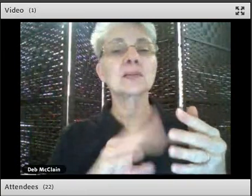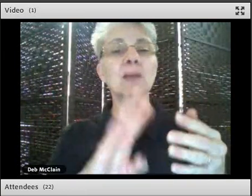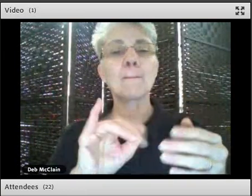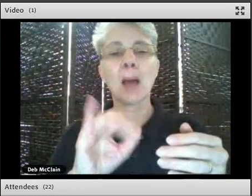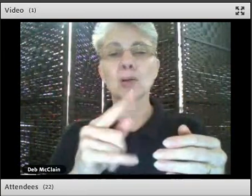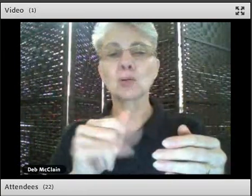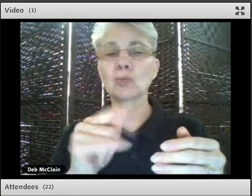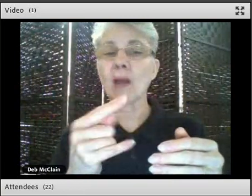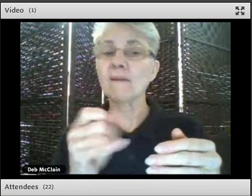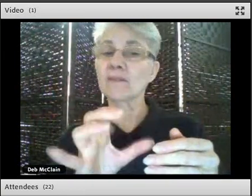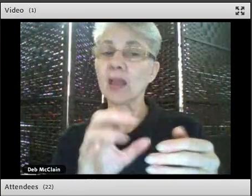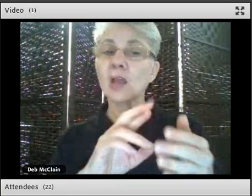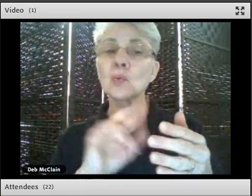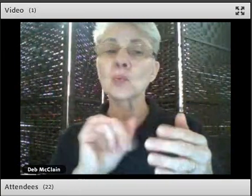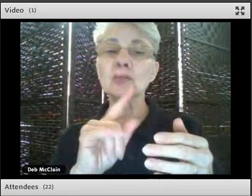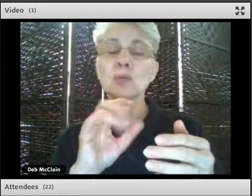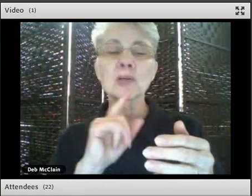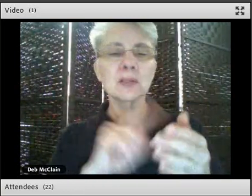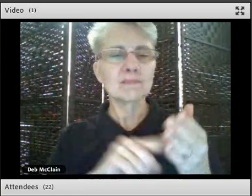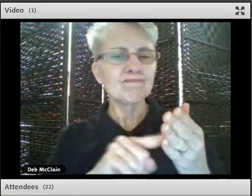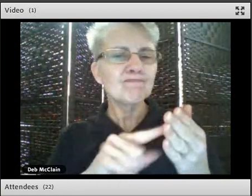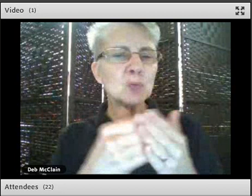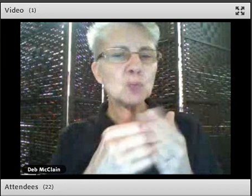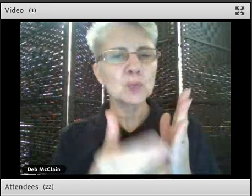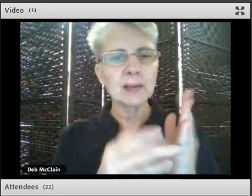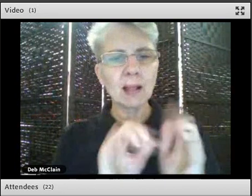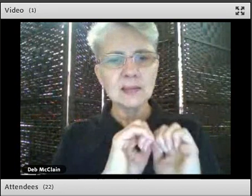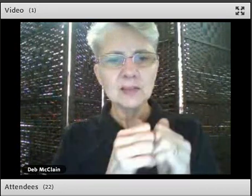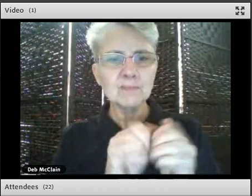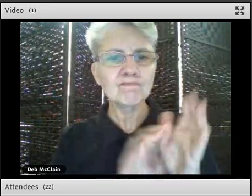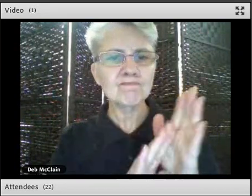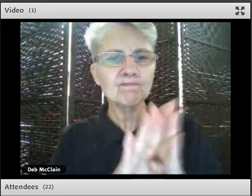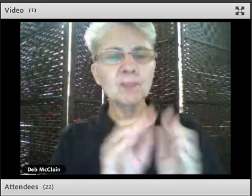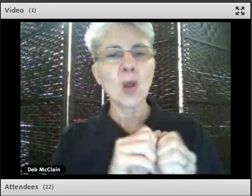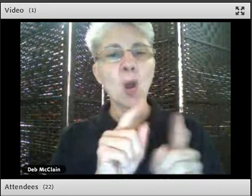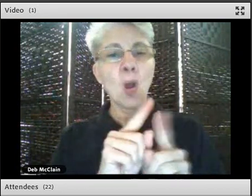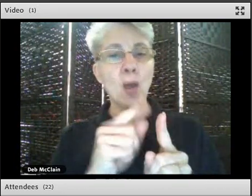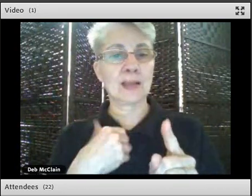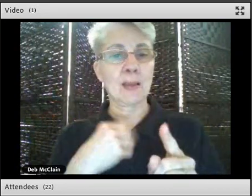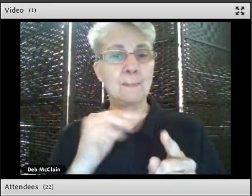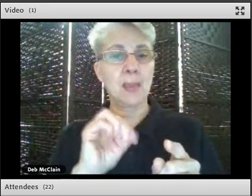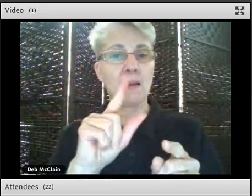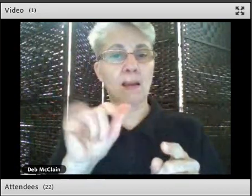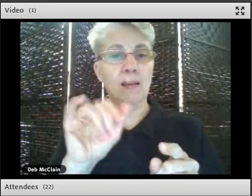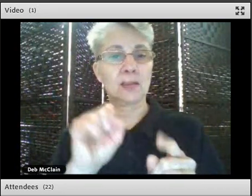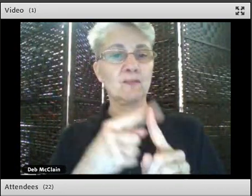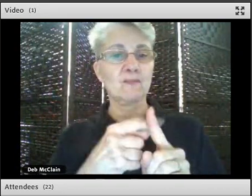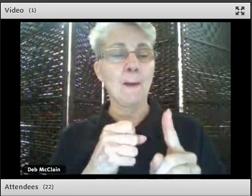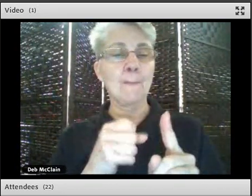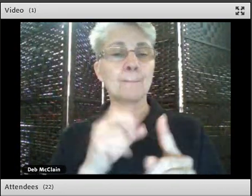and investigates new technologies. He holds an MLIS from the University of Wisconsin